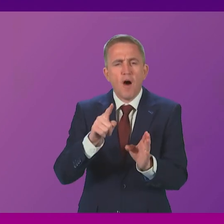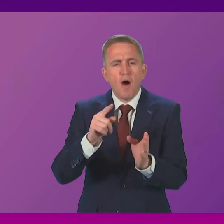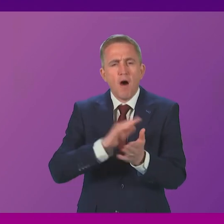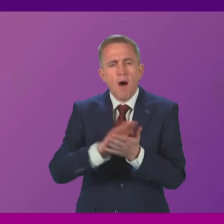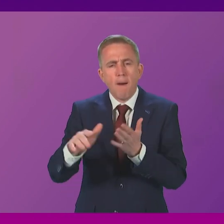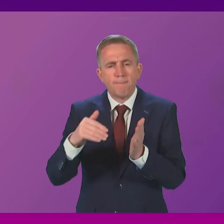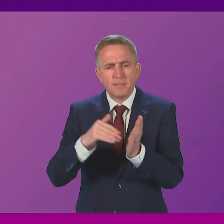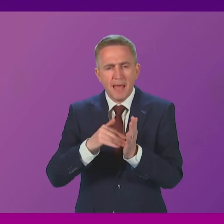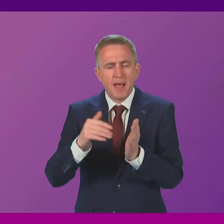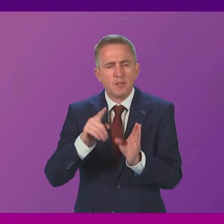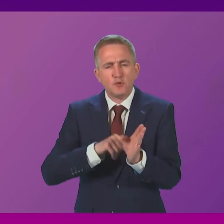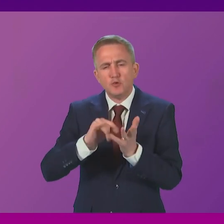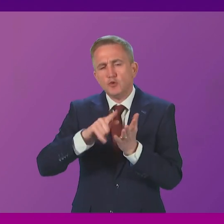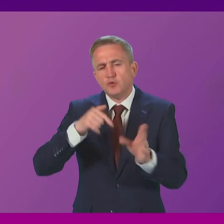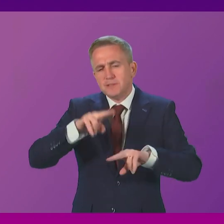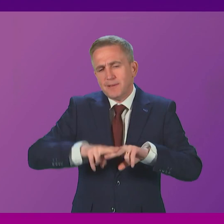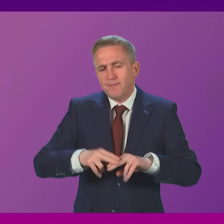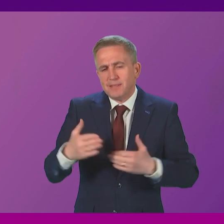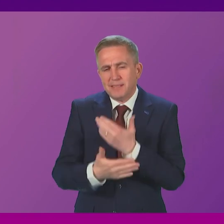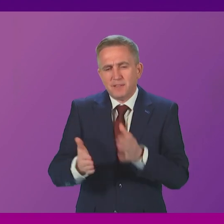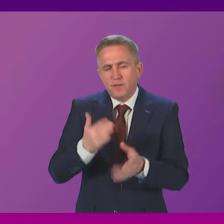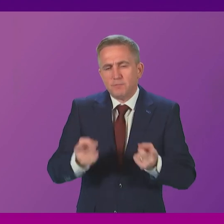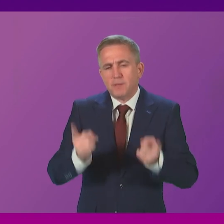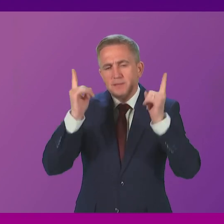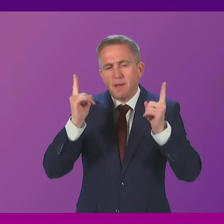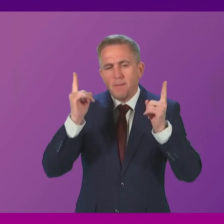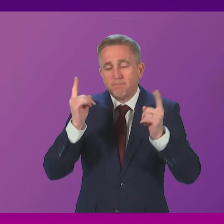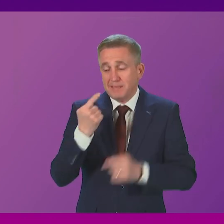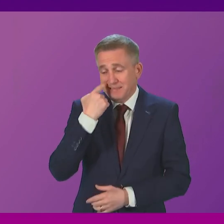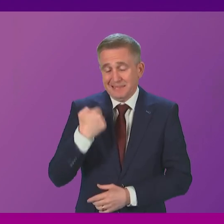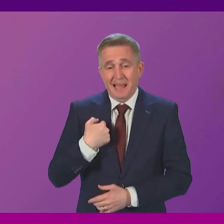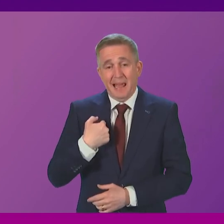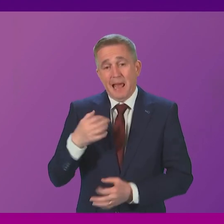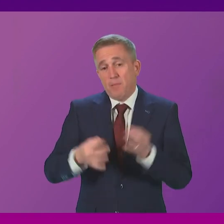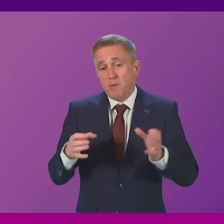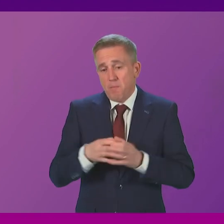That follows the unanimous decision by our party council yesterday to continue with the